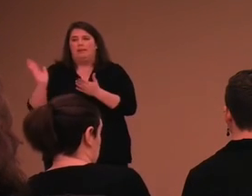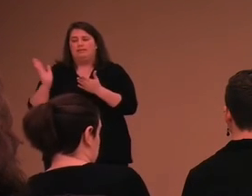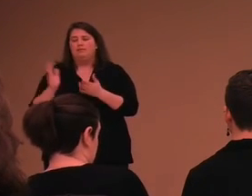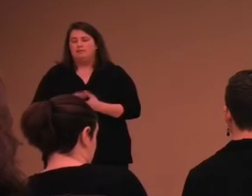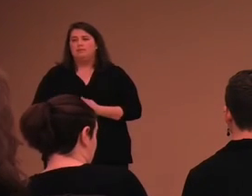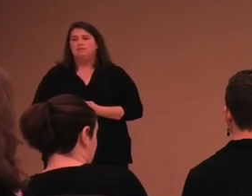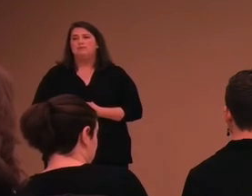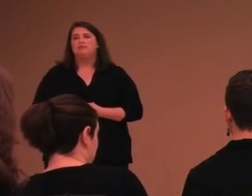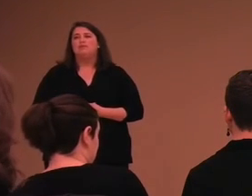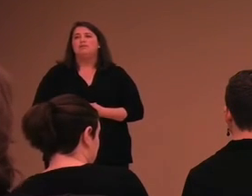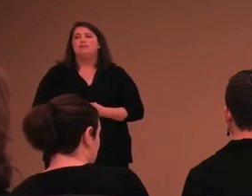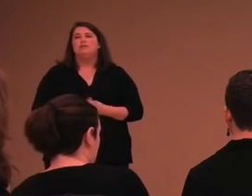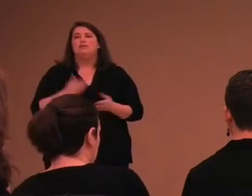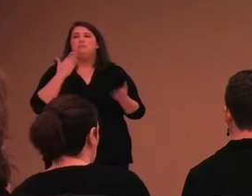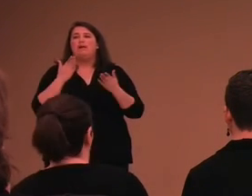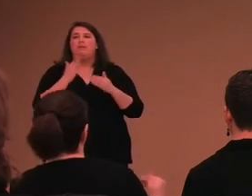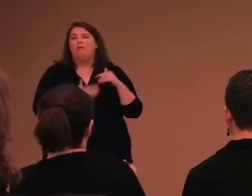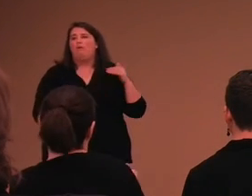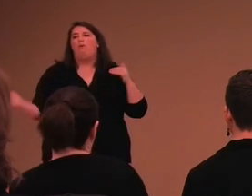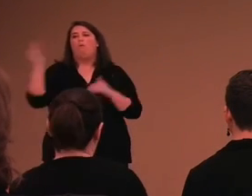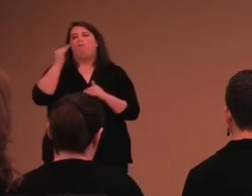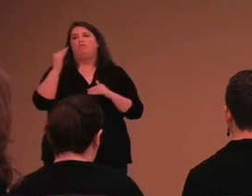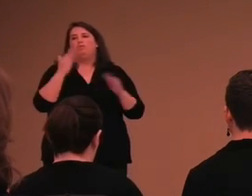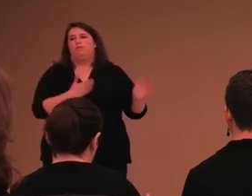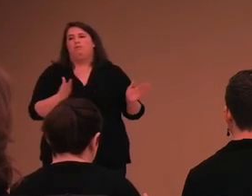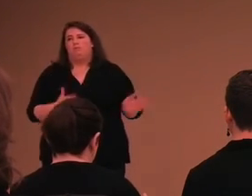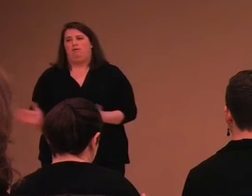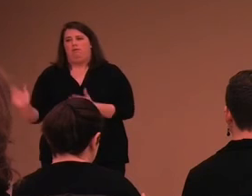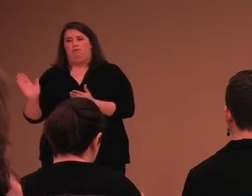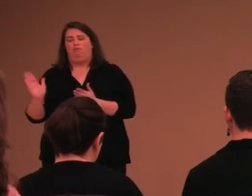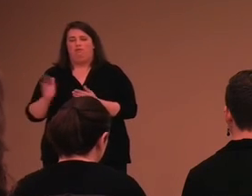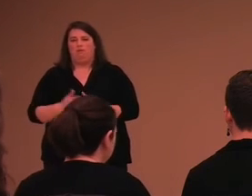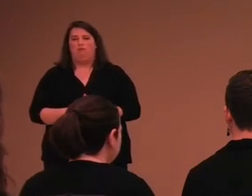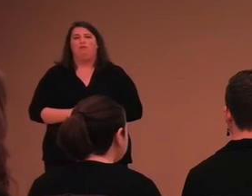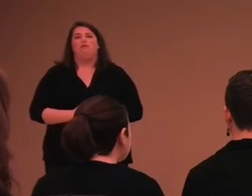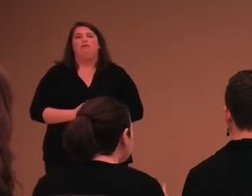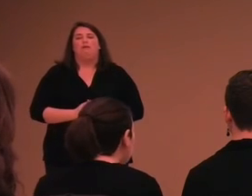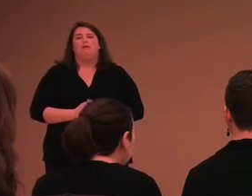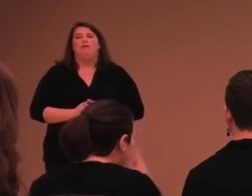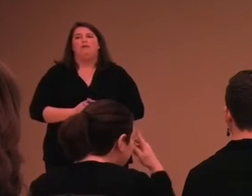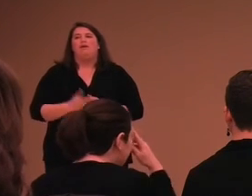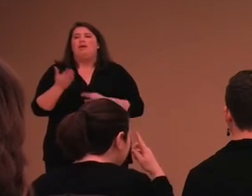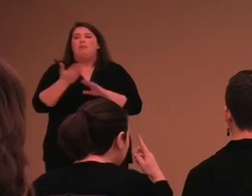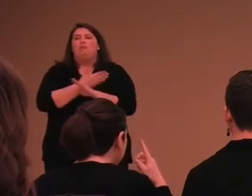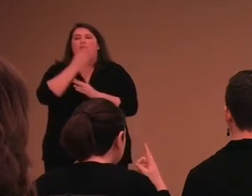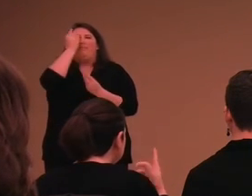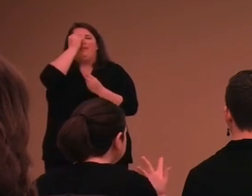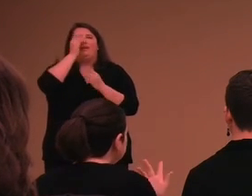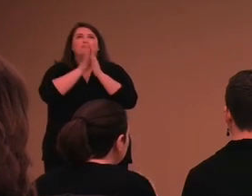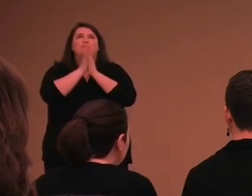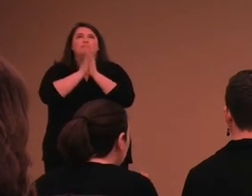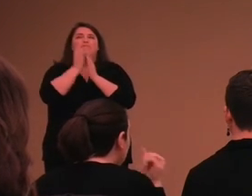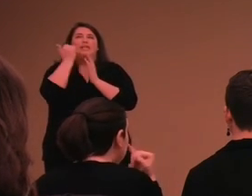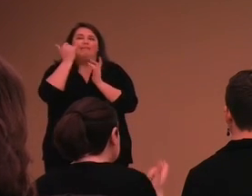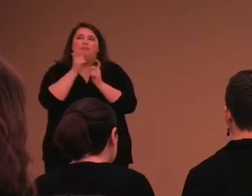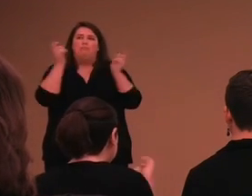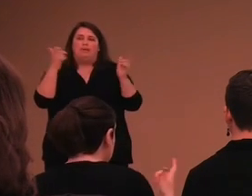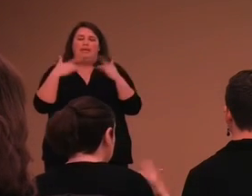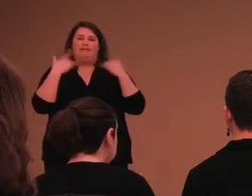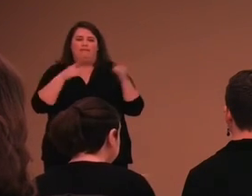Too prepared if that is even a thing before like you think of how if you're having a huge event and you want every